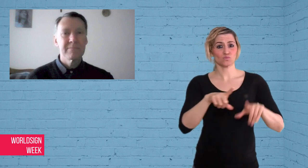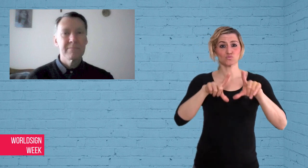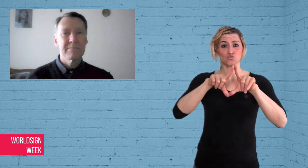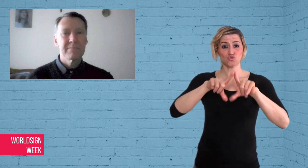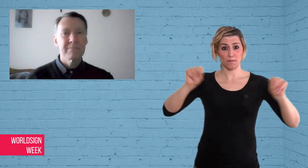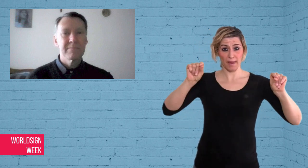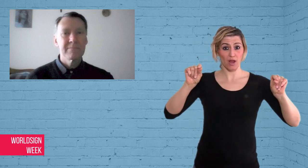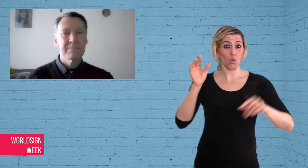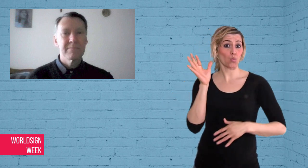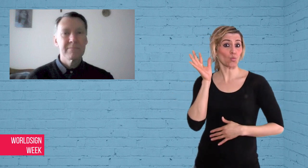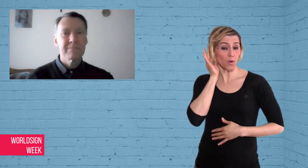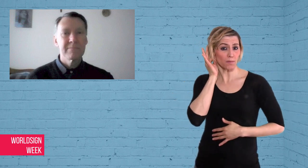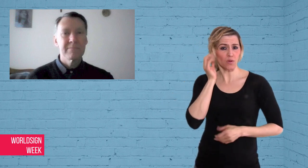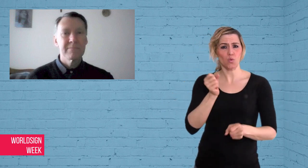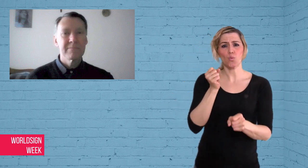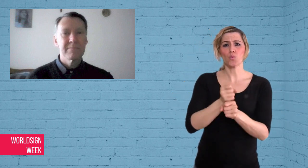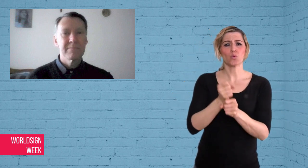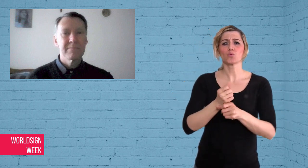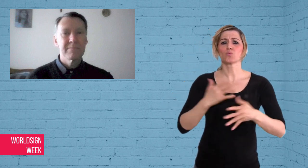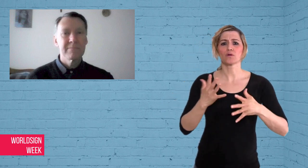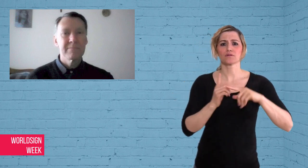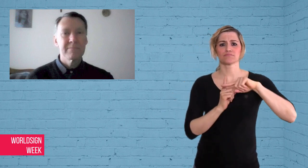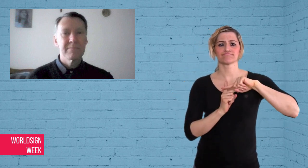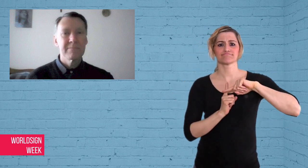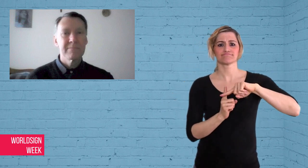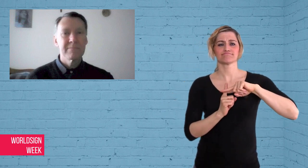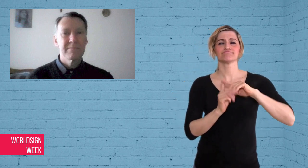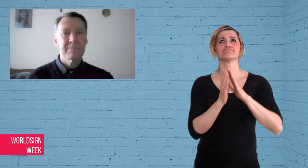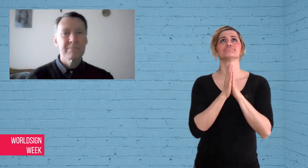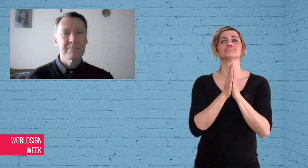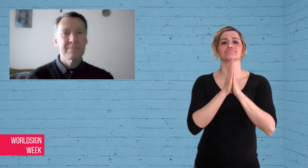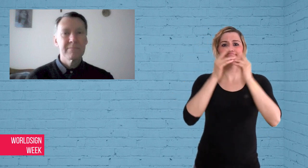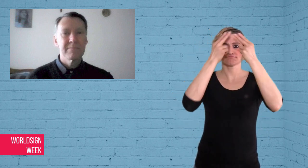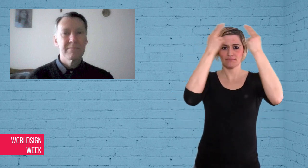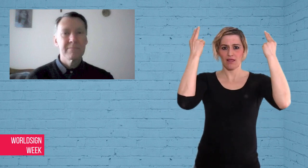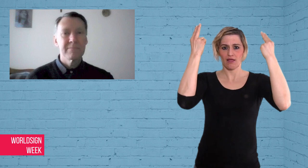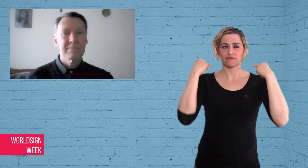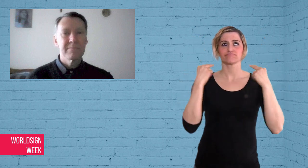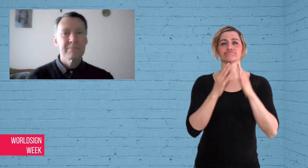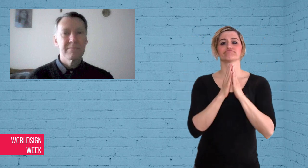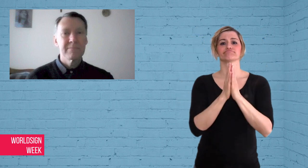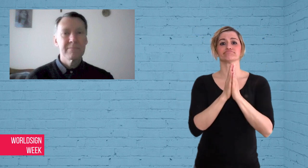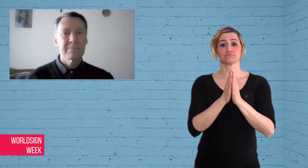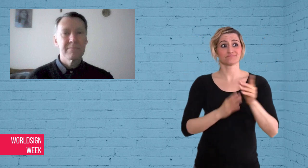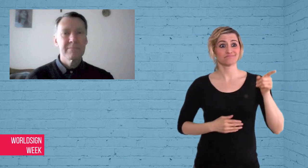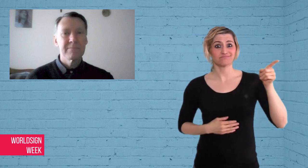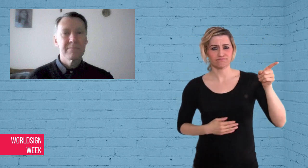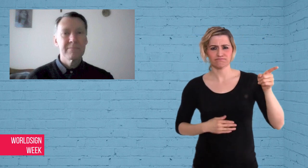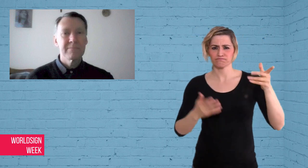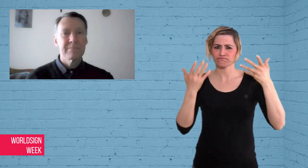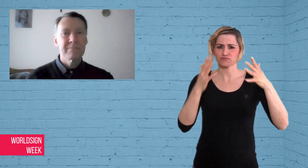nun forcing her to wear diapers to